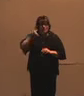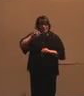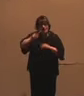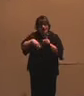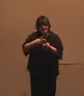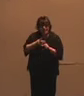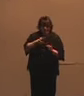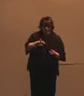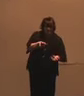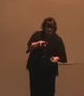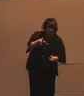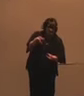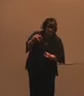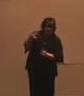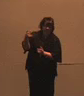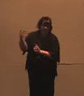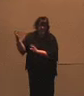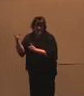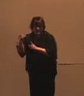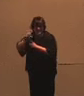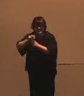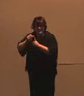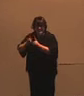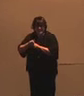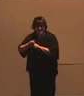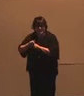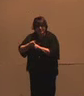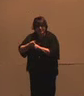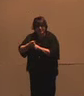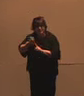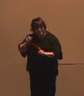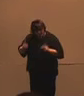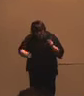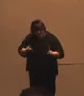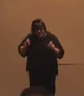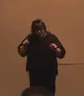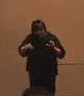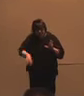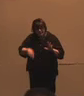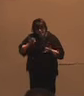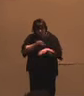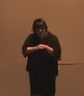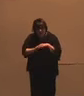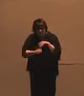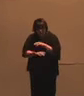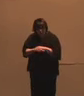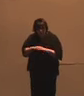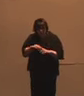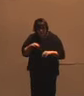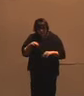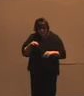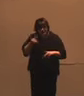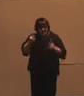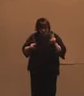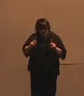but people can find and can arrange our own comfortable space.